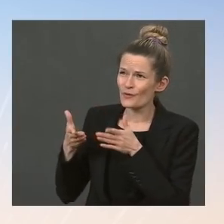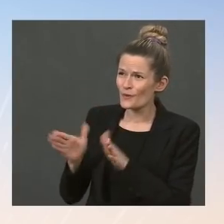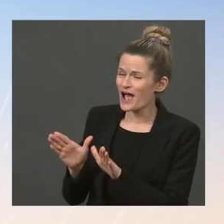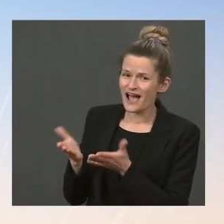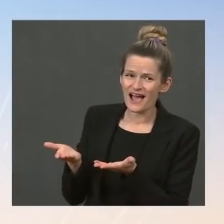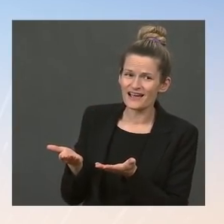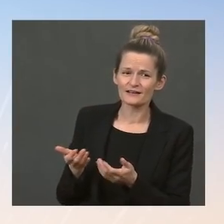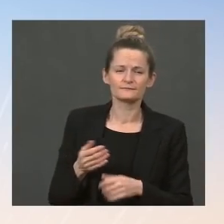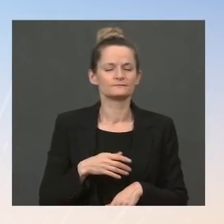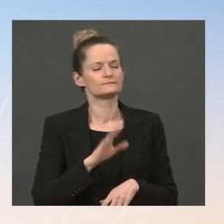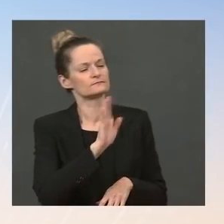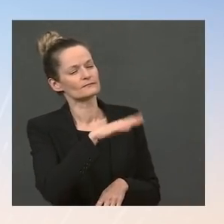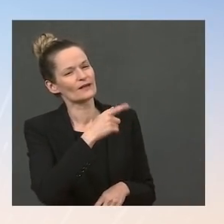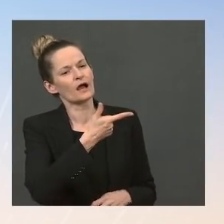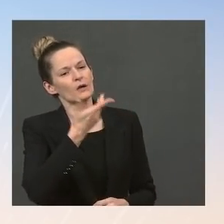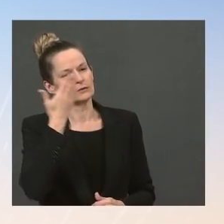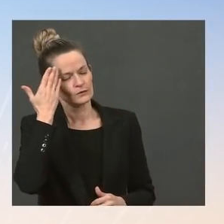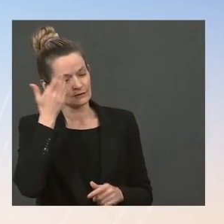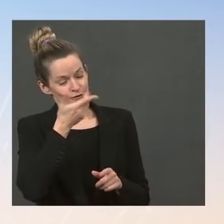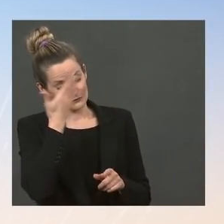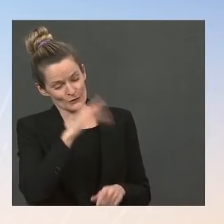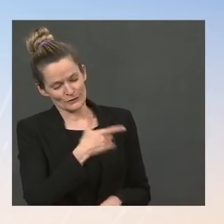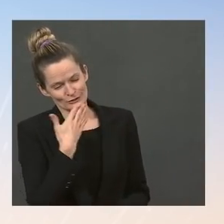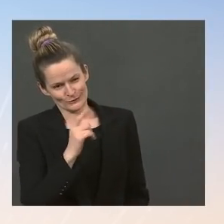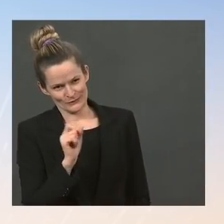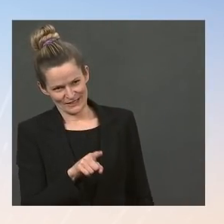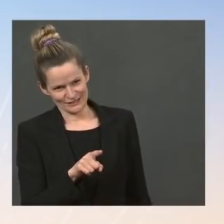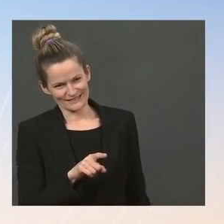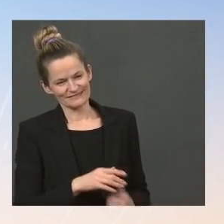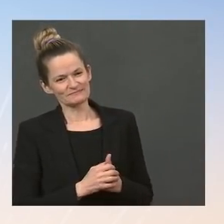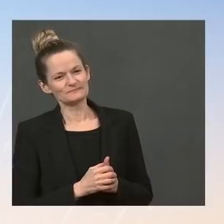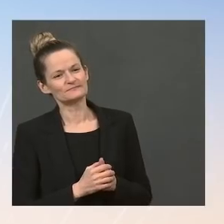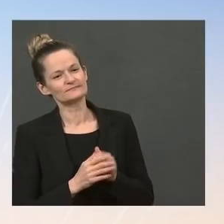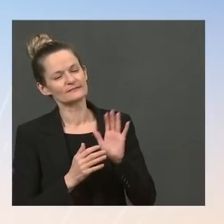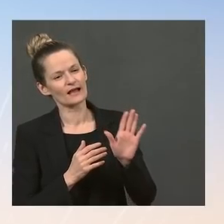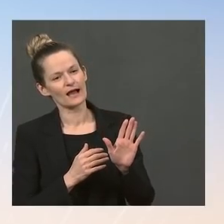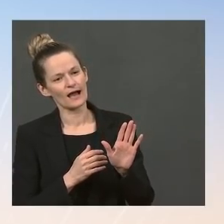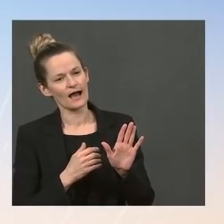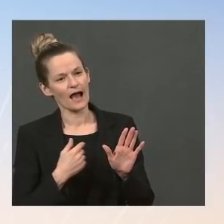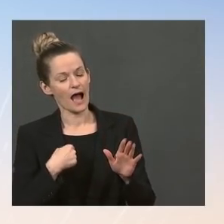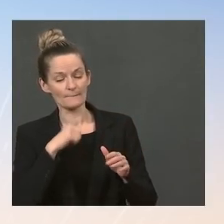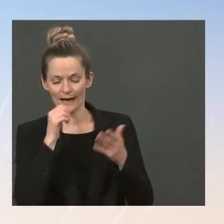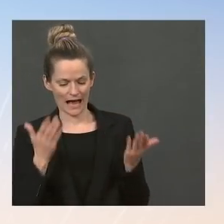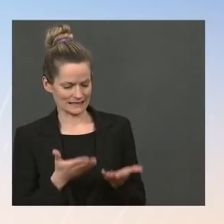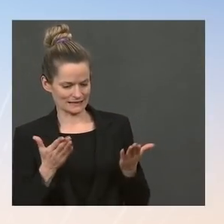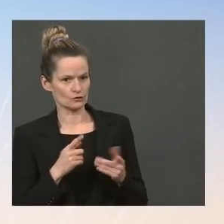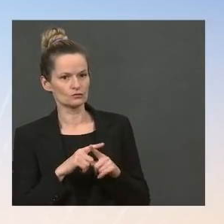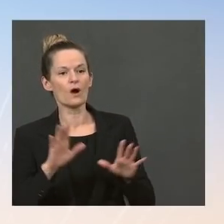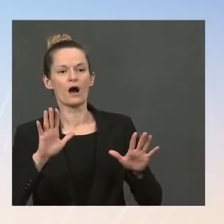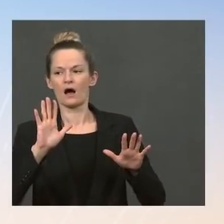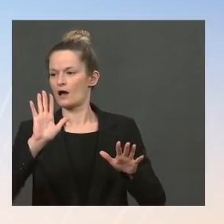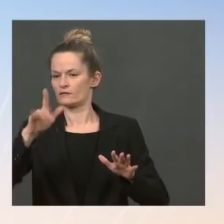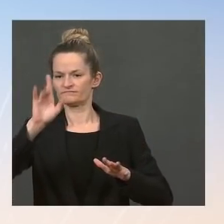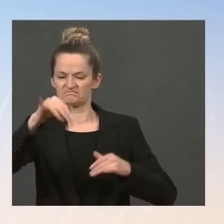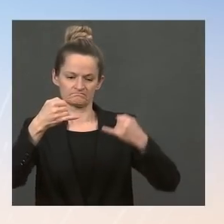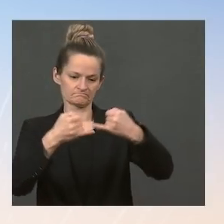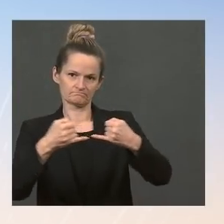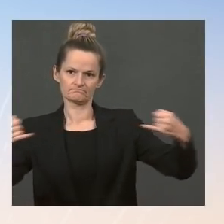The Press: Line in the sand? Ms. Psaki: Line -- no, I'm not here to set new lines, red lines, lines in the sand. But I do think it's important context